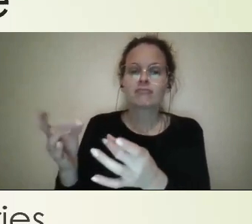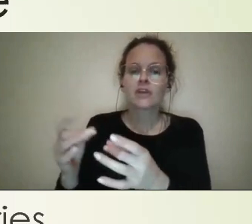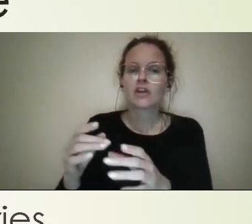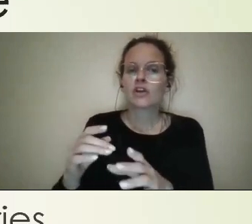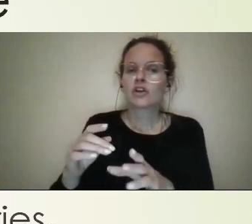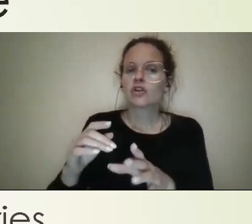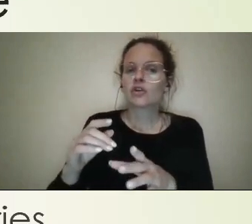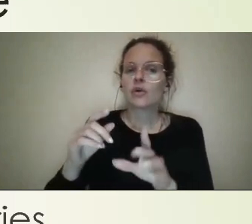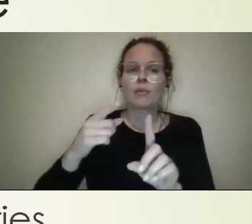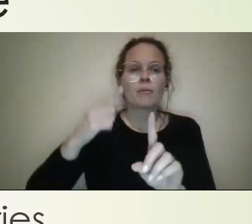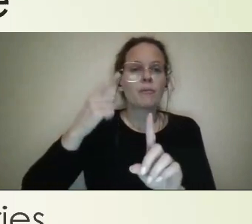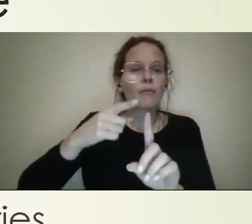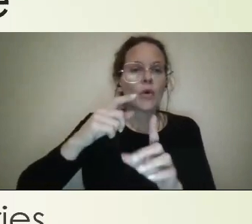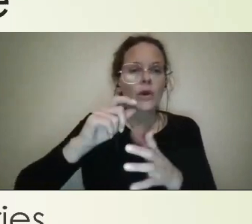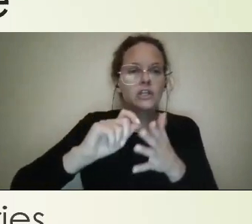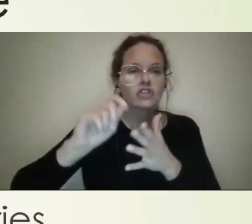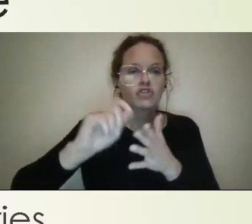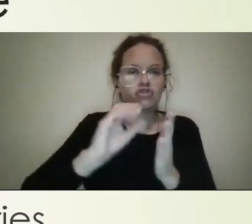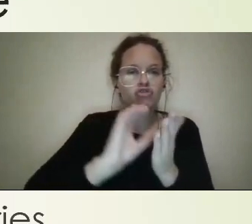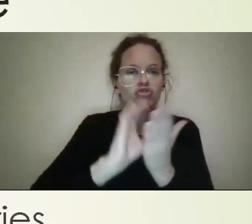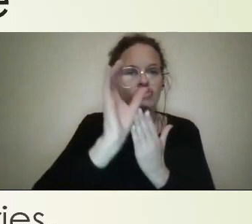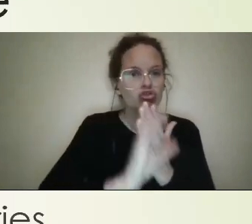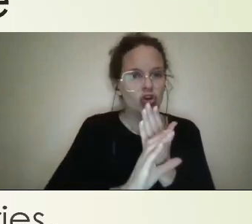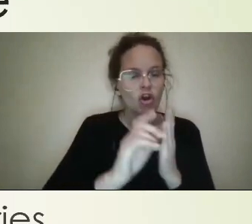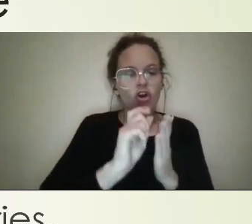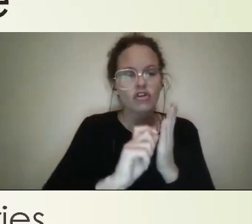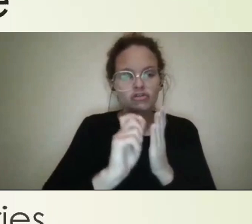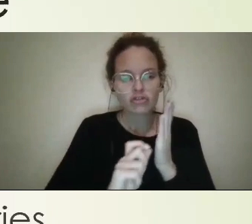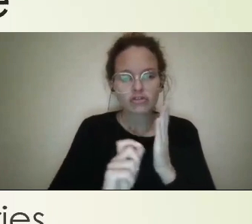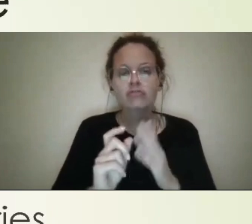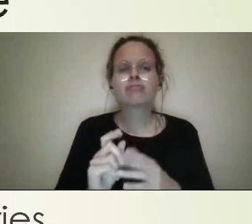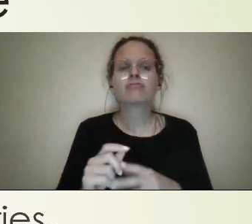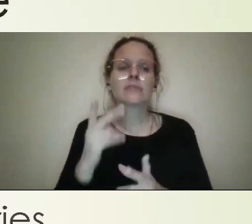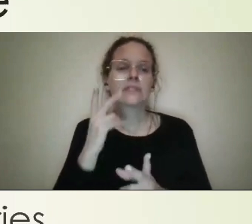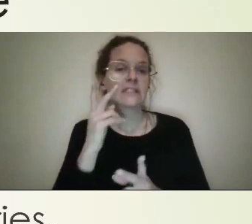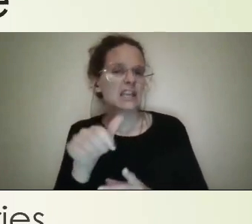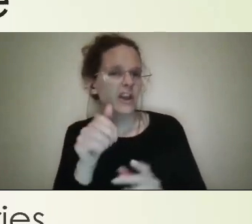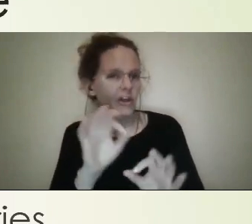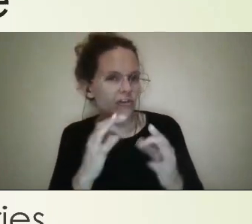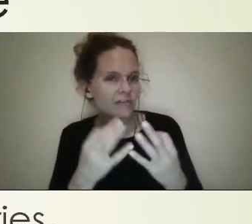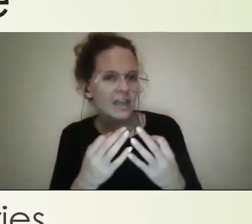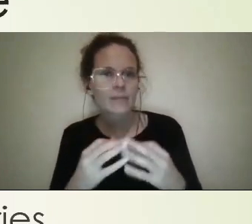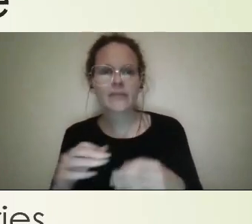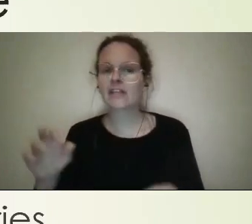have probably used these yourselves or you've seen families, the refrigerators are filled